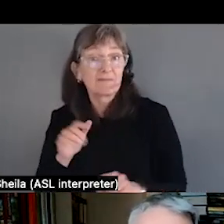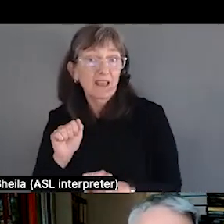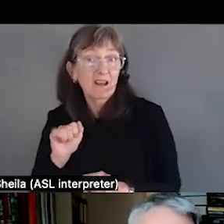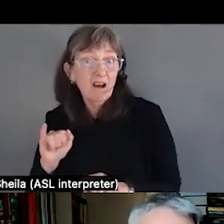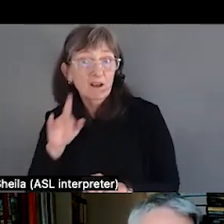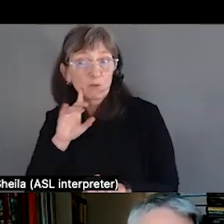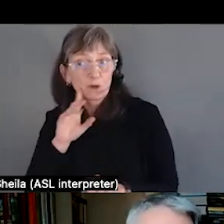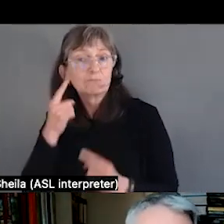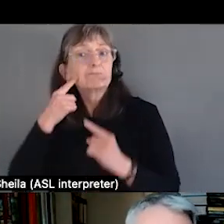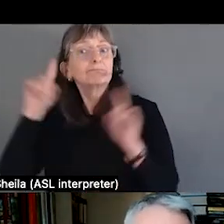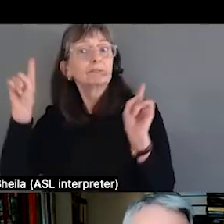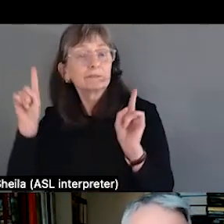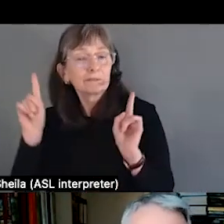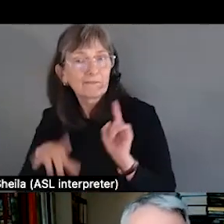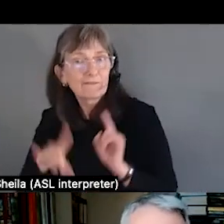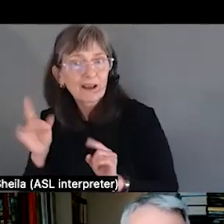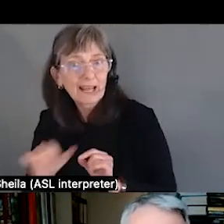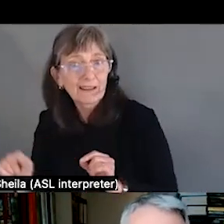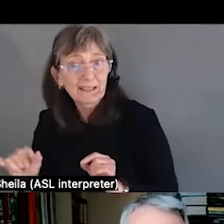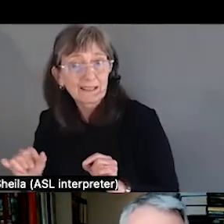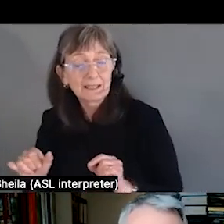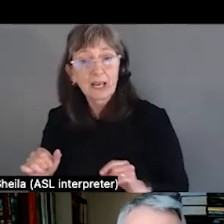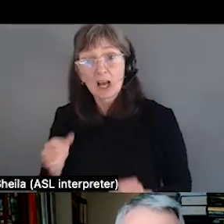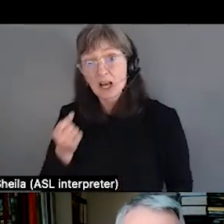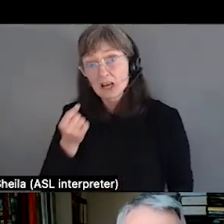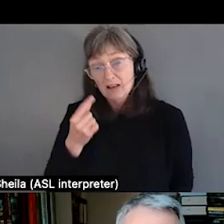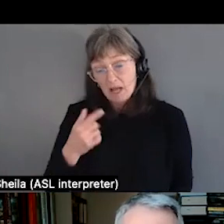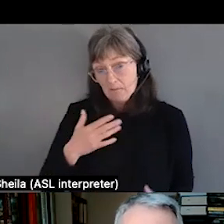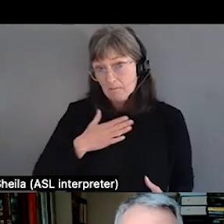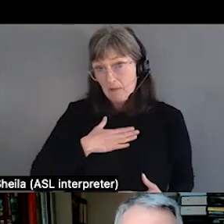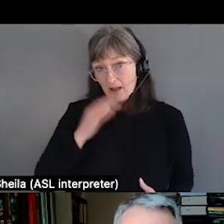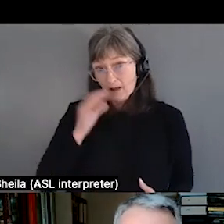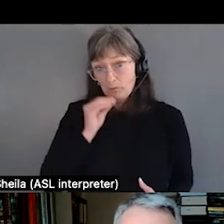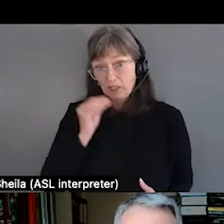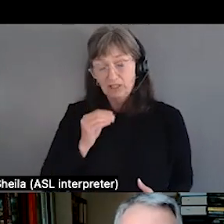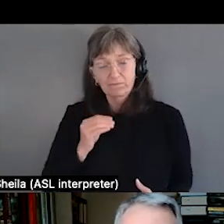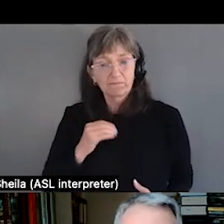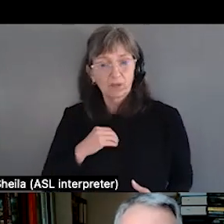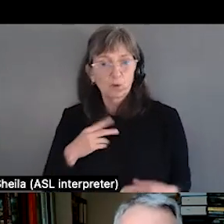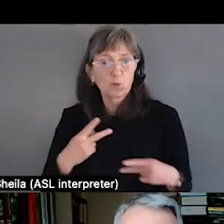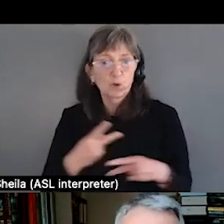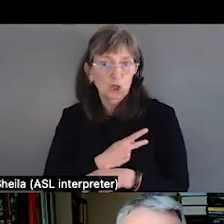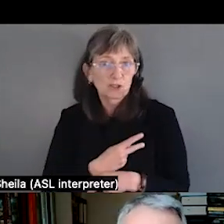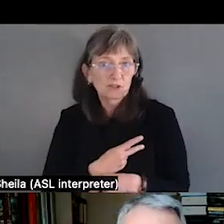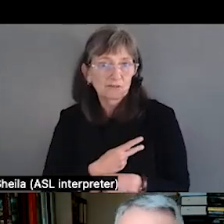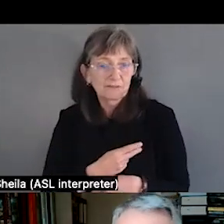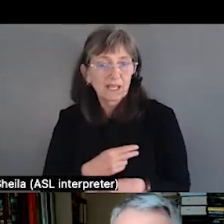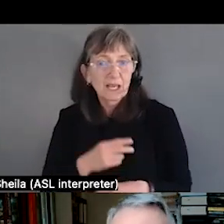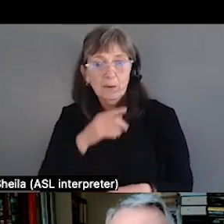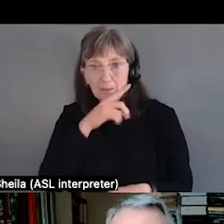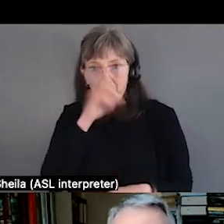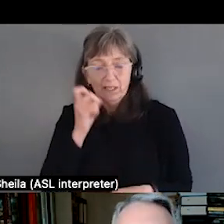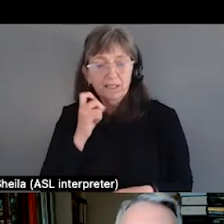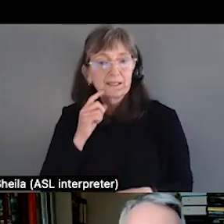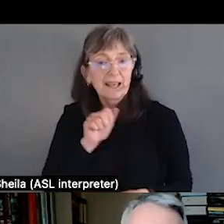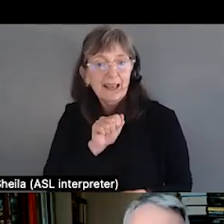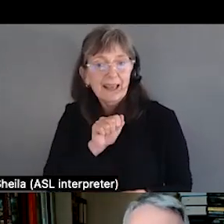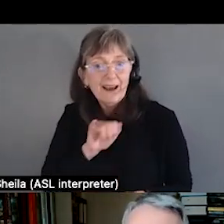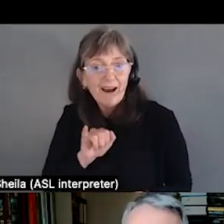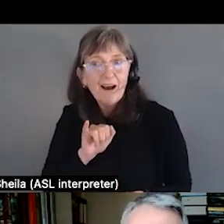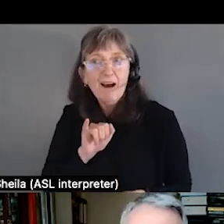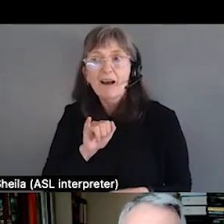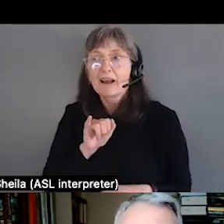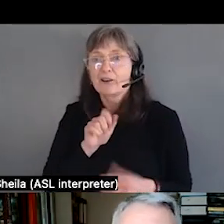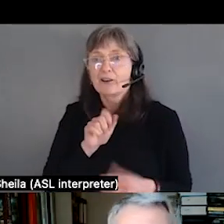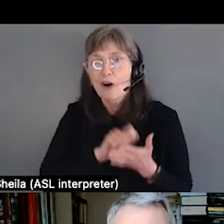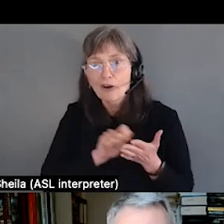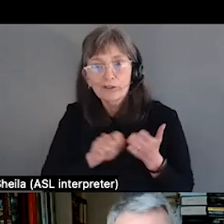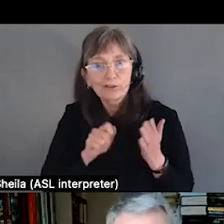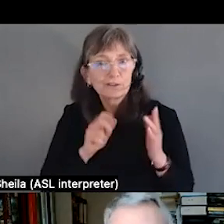is that we will have more and more ChatGPT or AI co-authored or authored titles coming into large